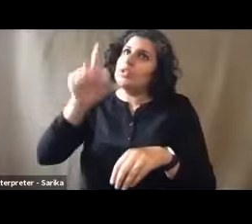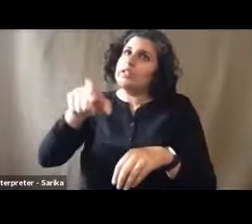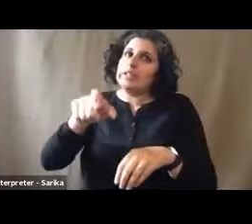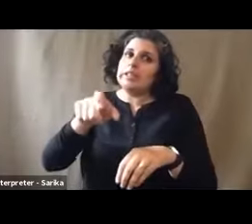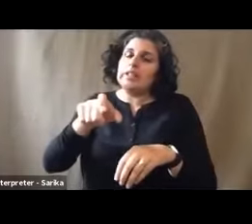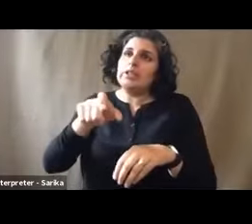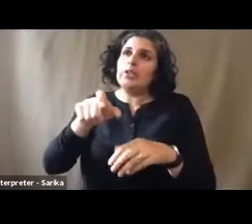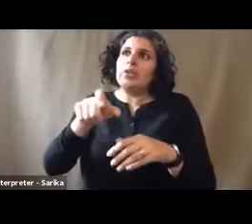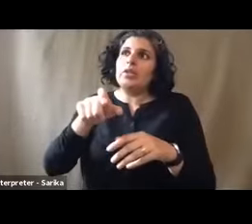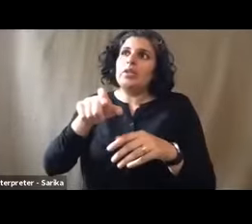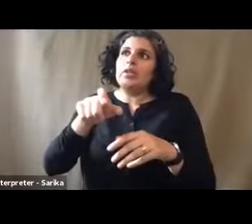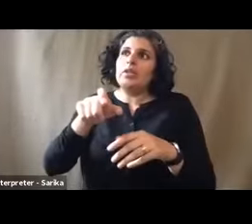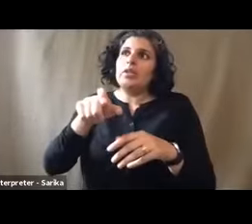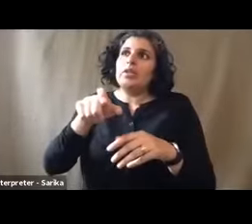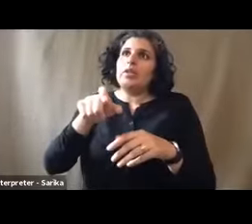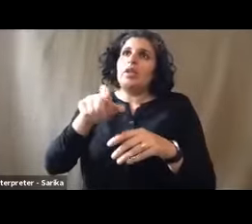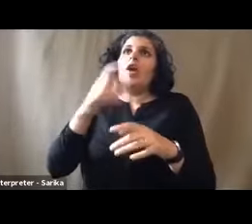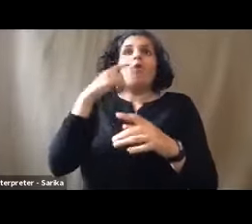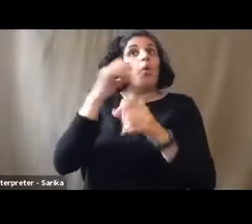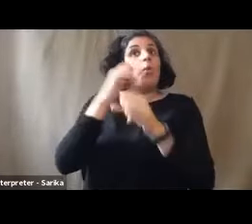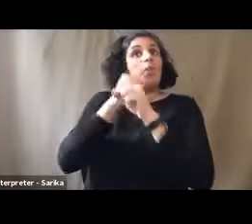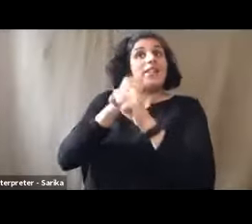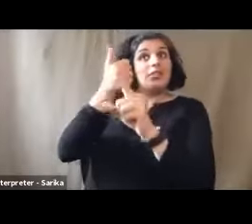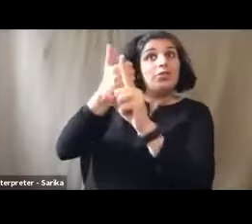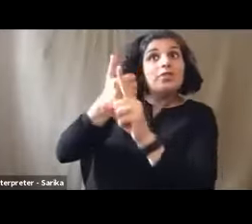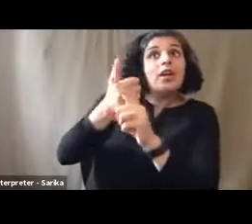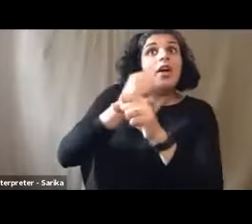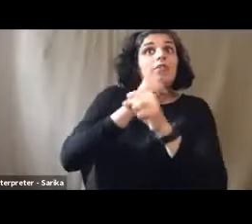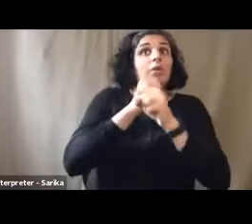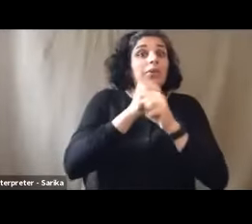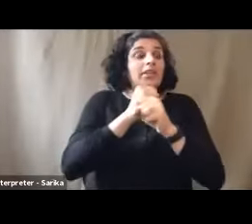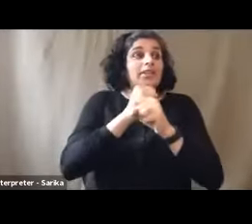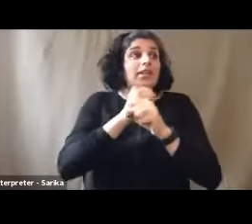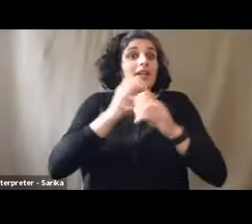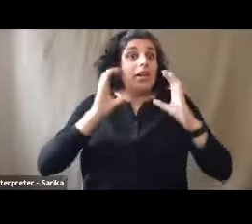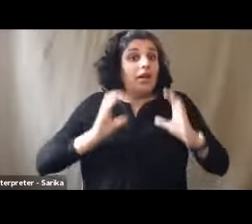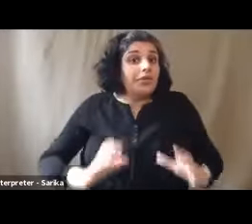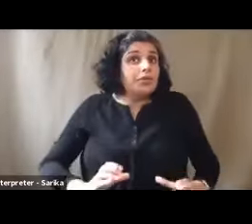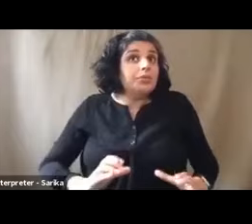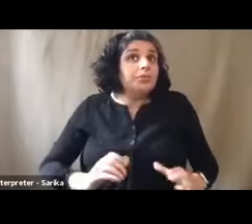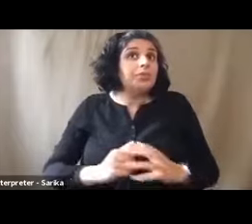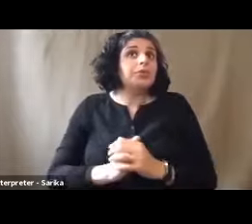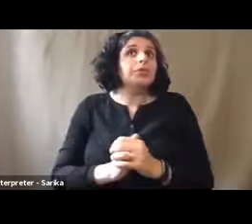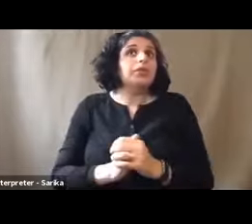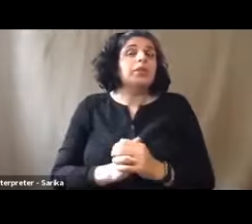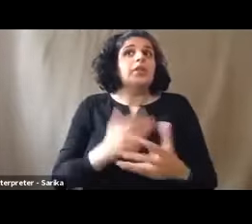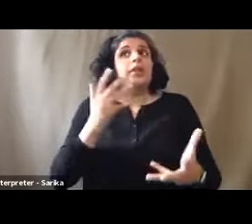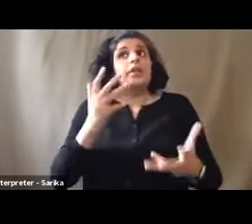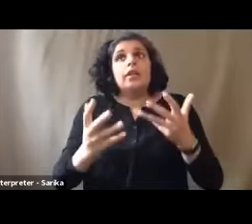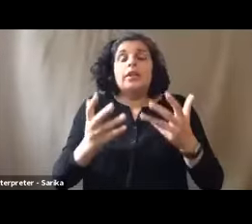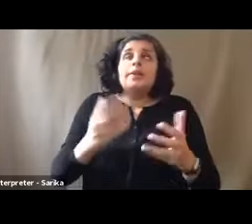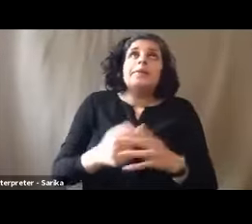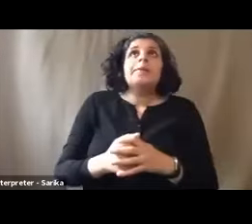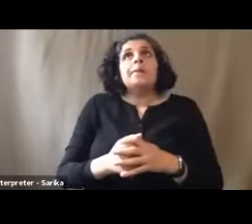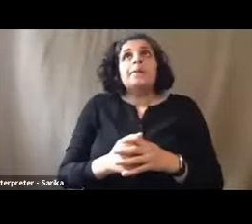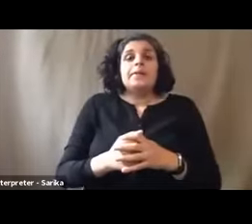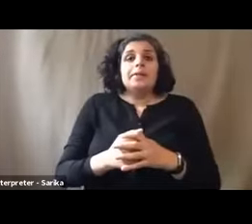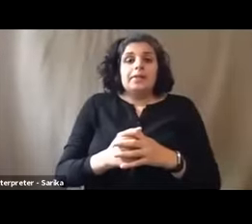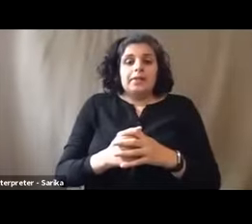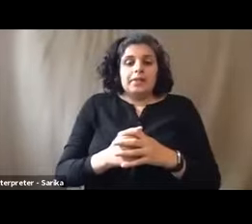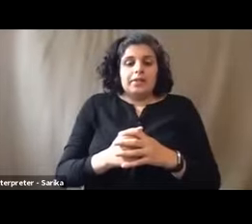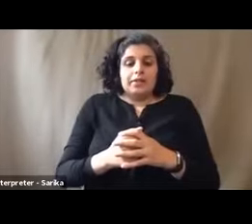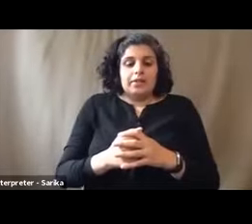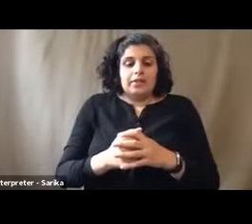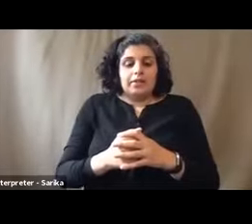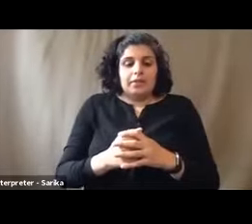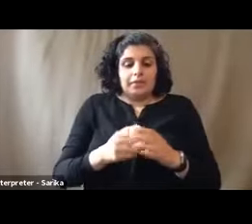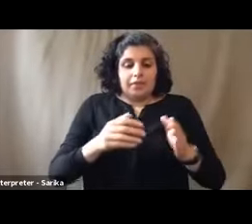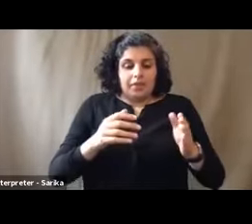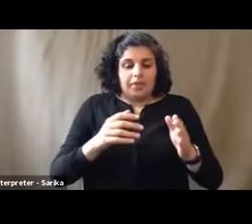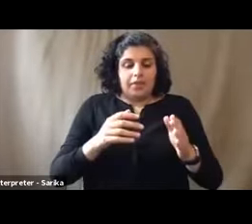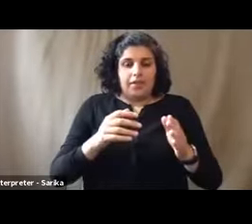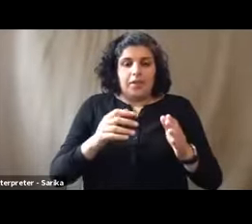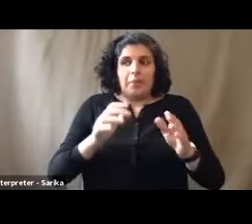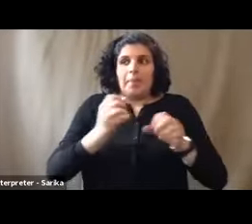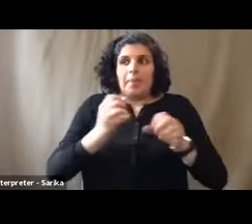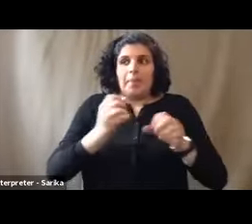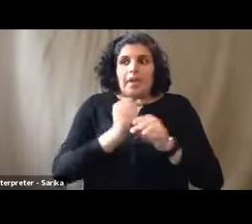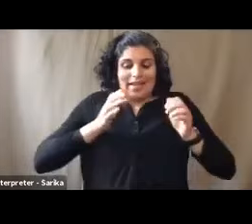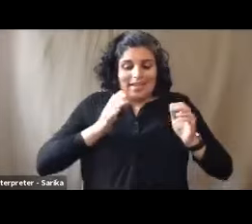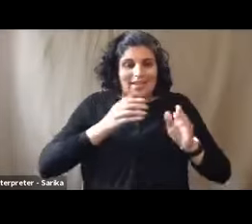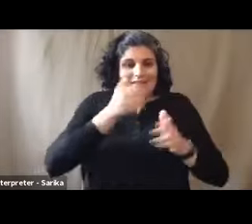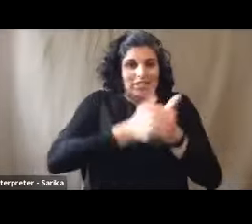them and the customers, maybe they could have the aisle one way trip, so the traffic is